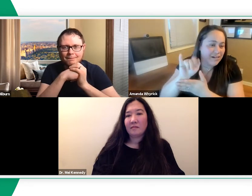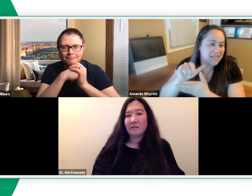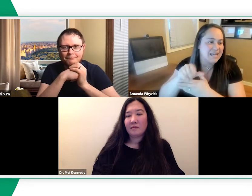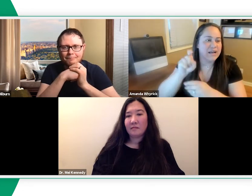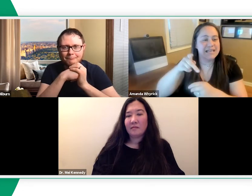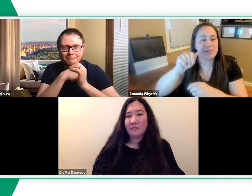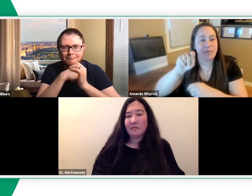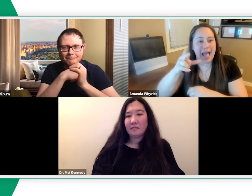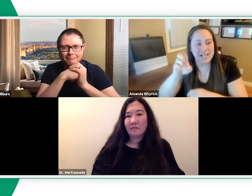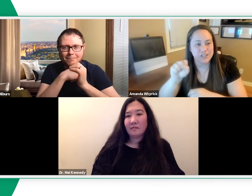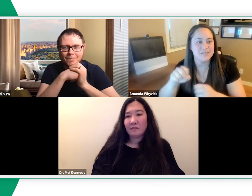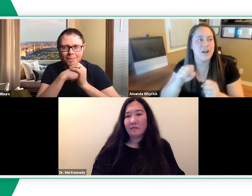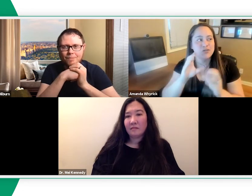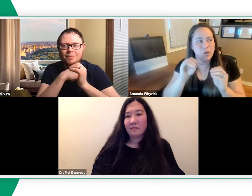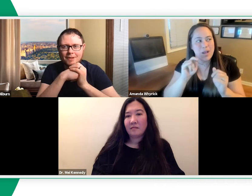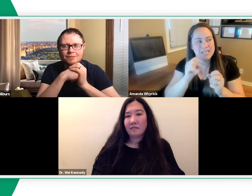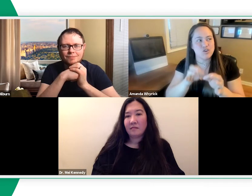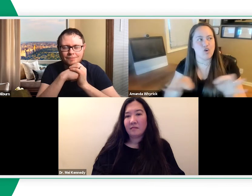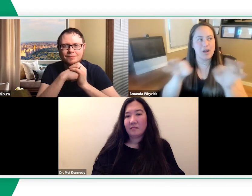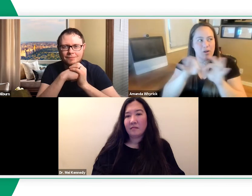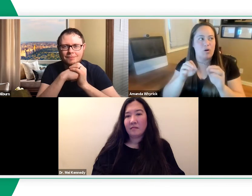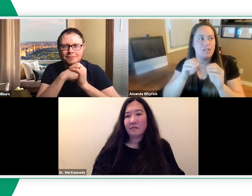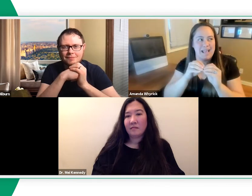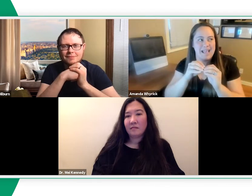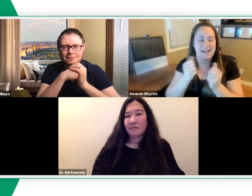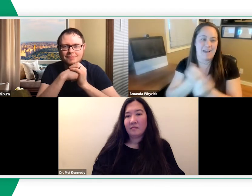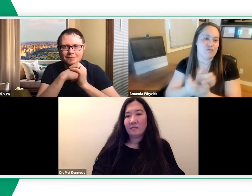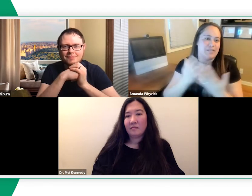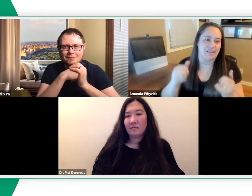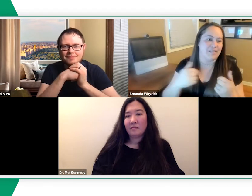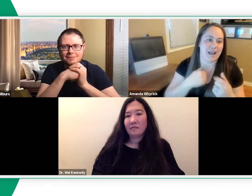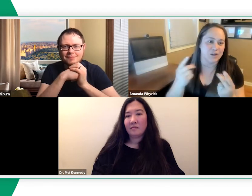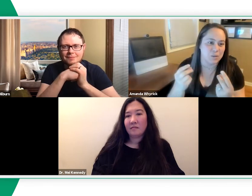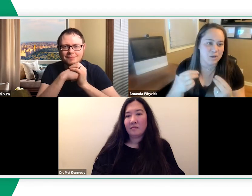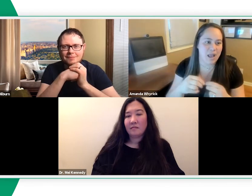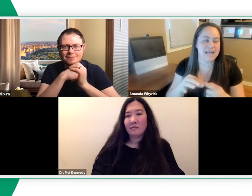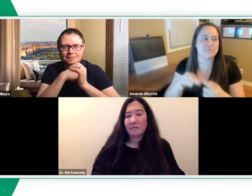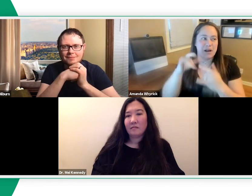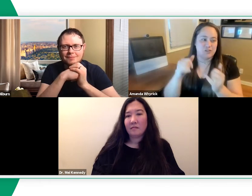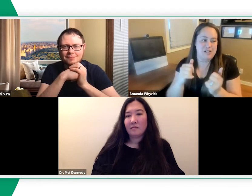vulnerability, you need patches. So, it is critical in everything that I do, especially